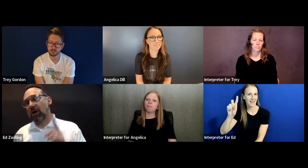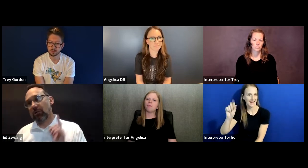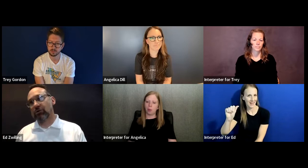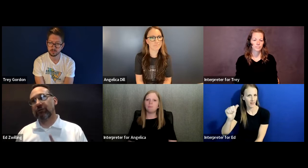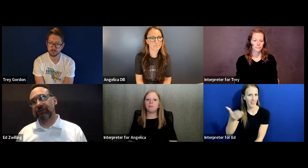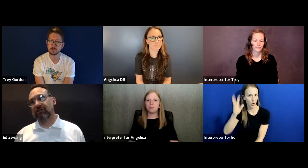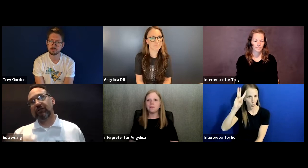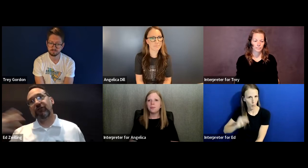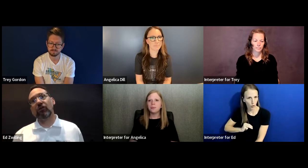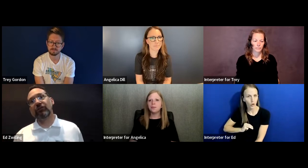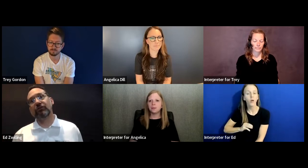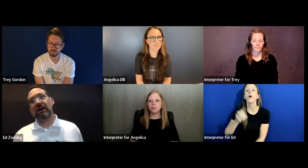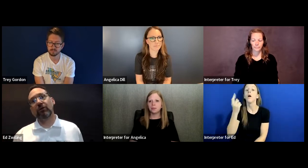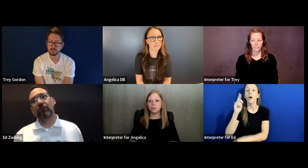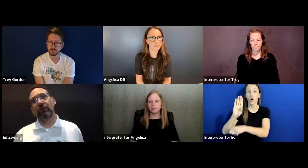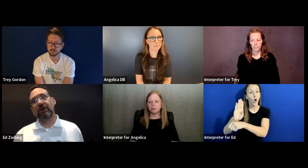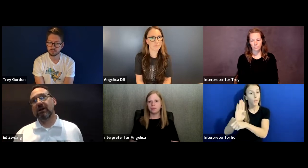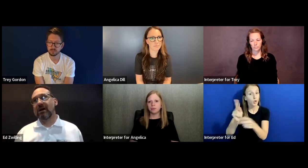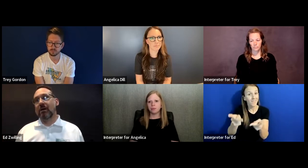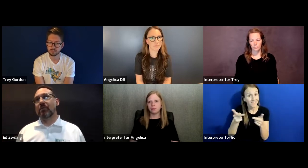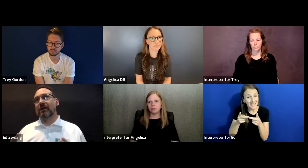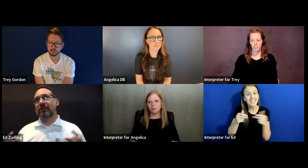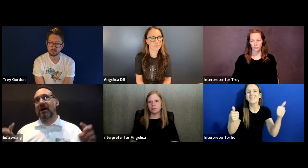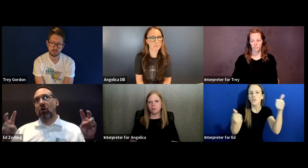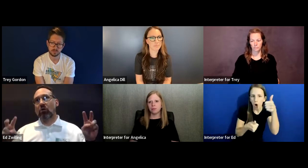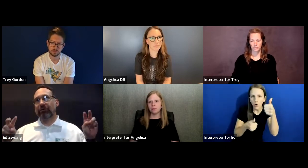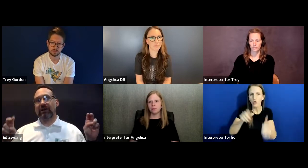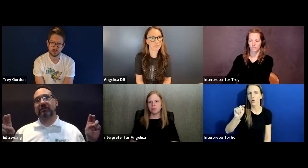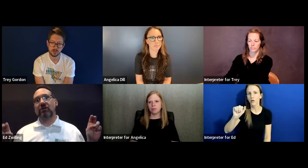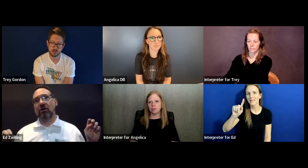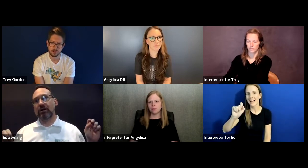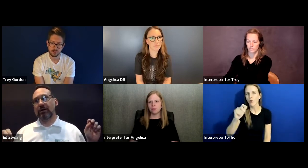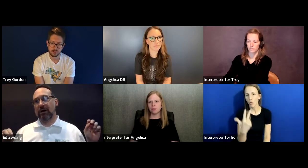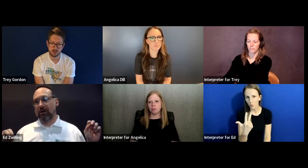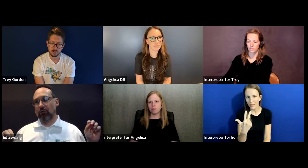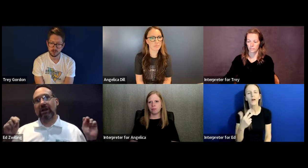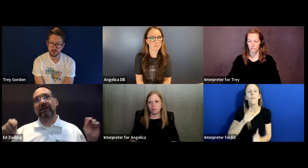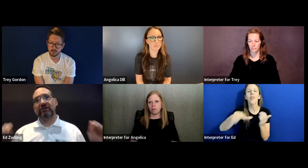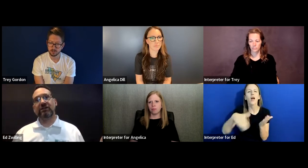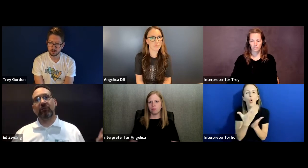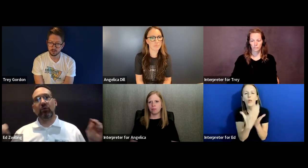a commercial facility falls under title three but that whole section on uh readily achievable